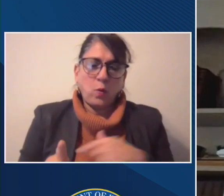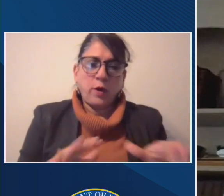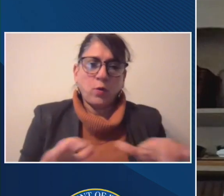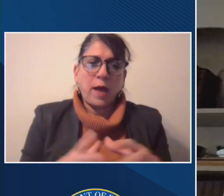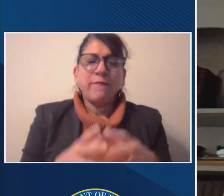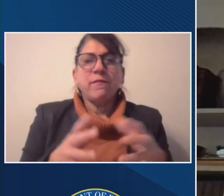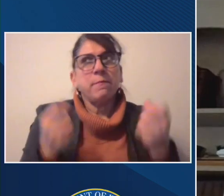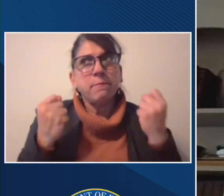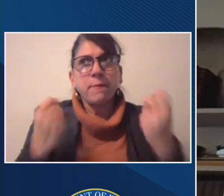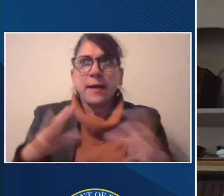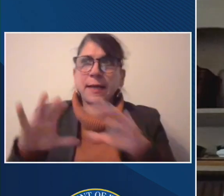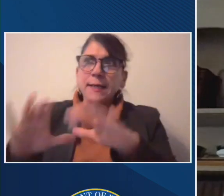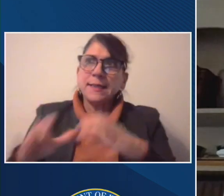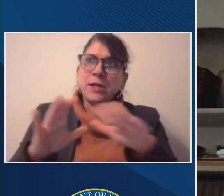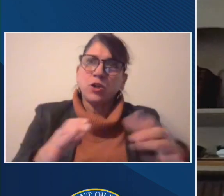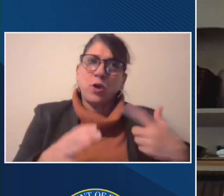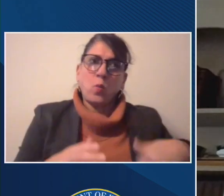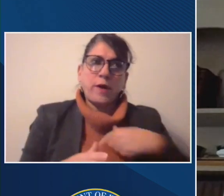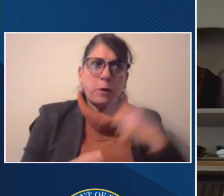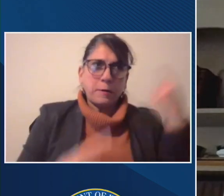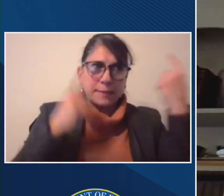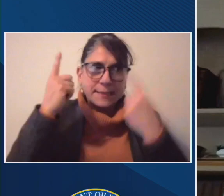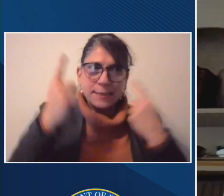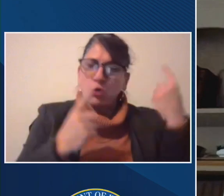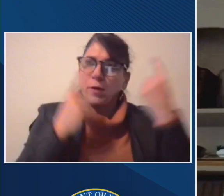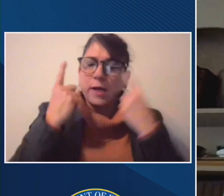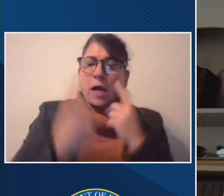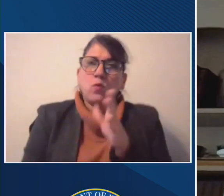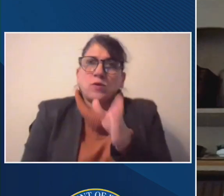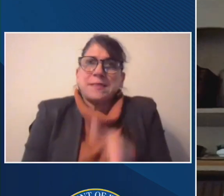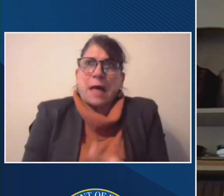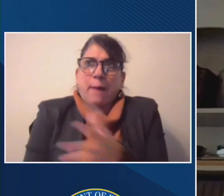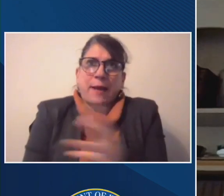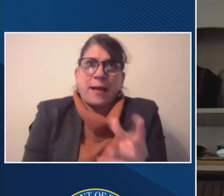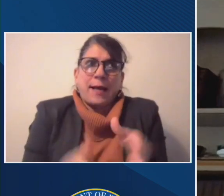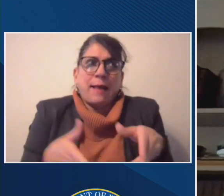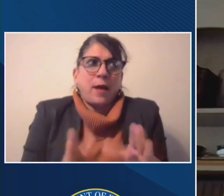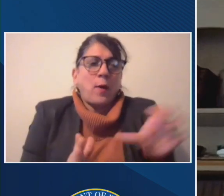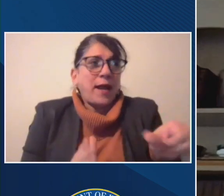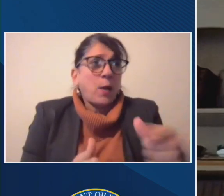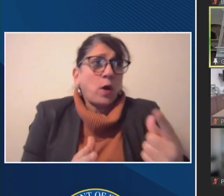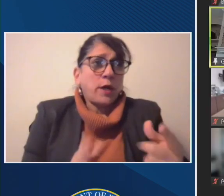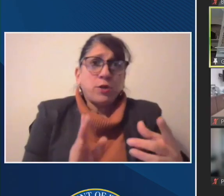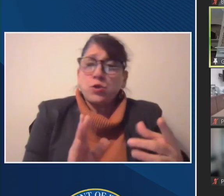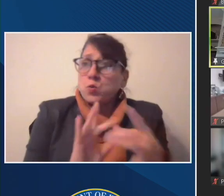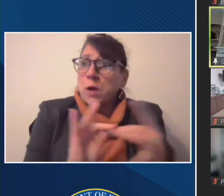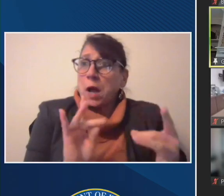we're taking into account. So I'll stop there and allow anybody else to make comments that they want to make